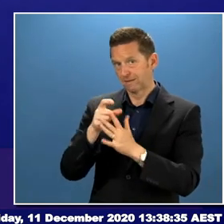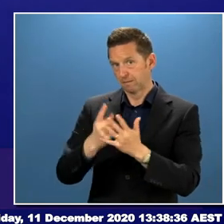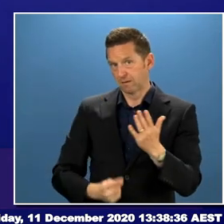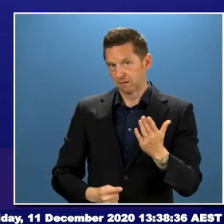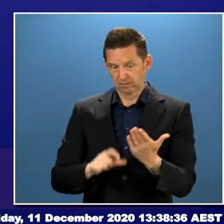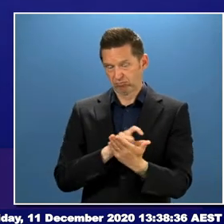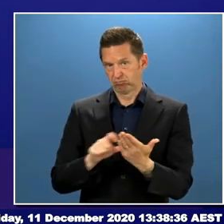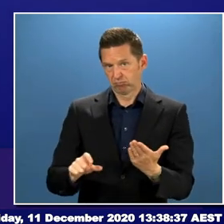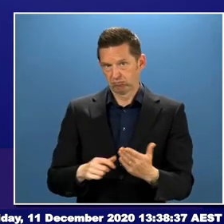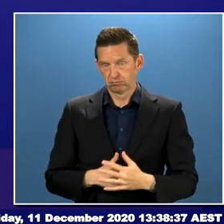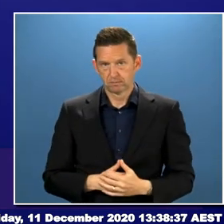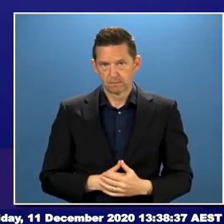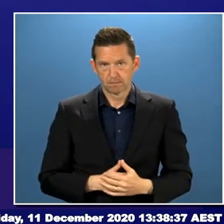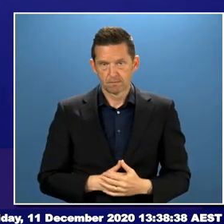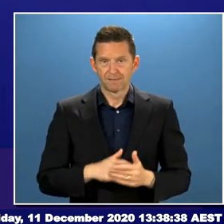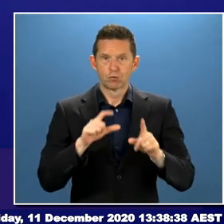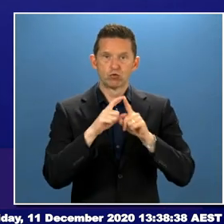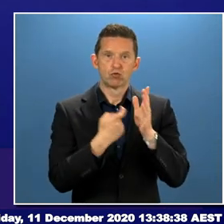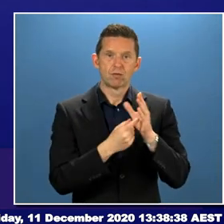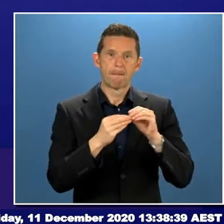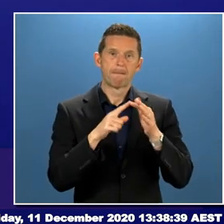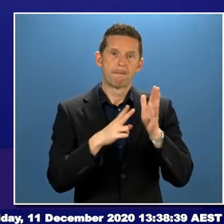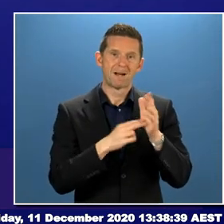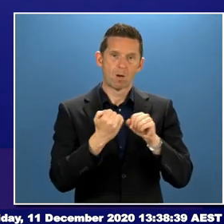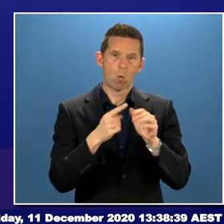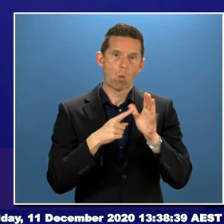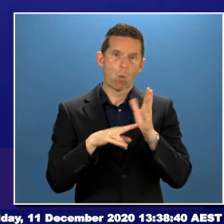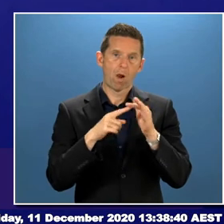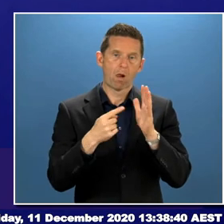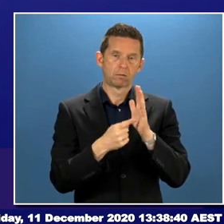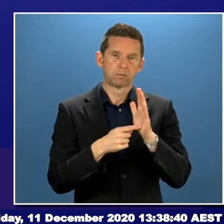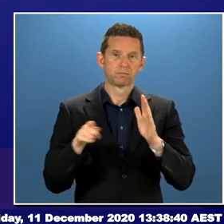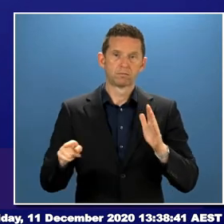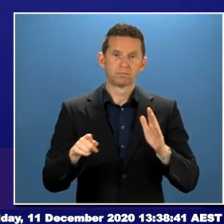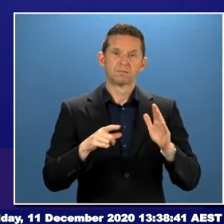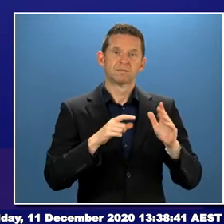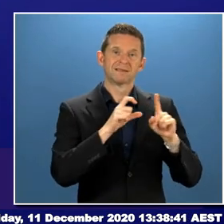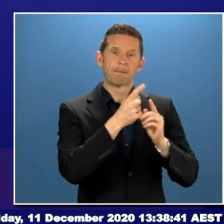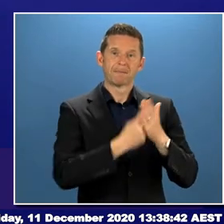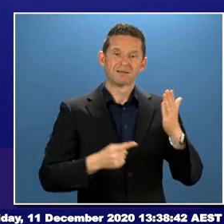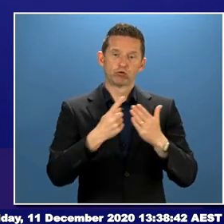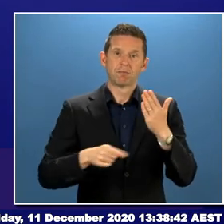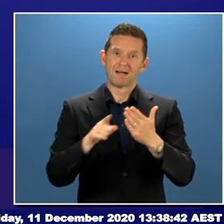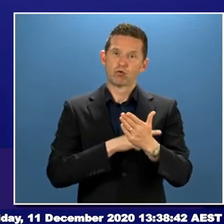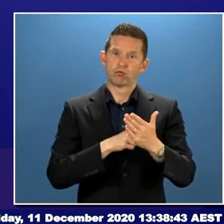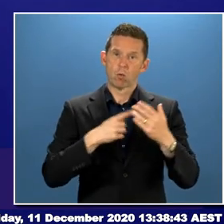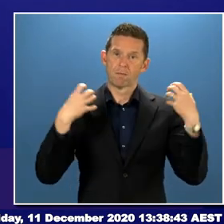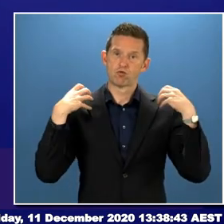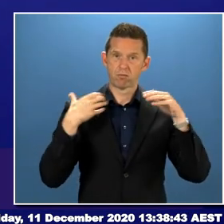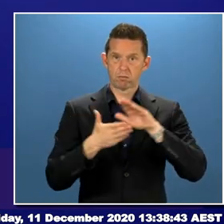We heard today from Dr Ben Gauntlett, the Disability Discrimination Commissioner of the Human Rights Commission, on the importance